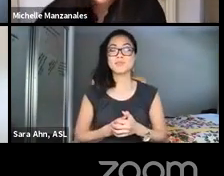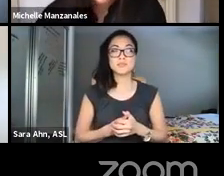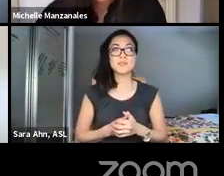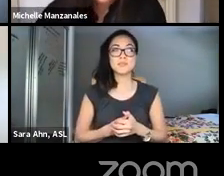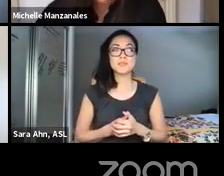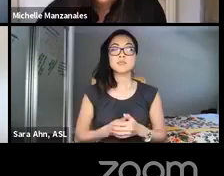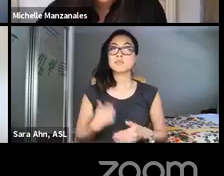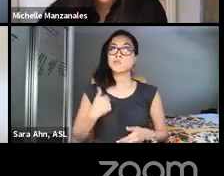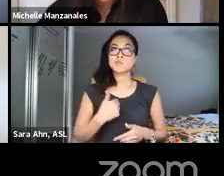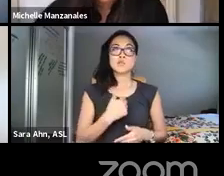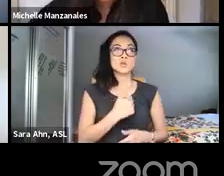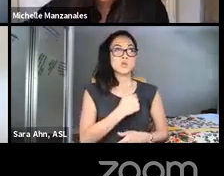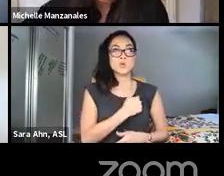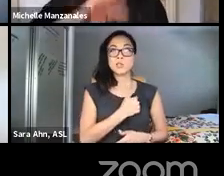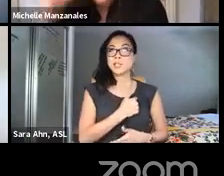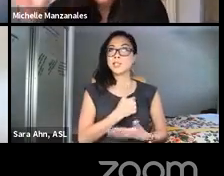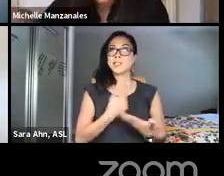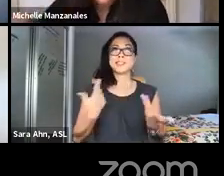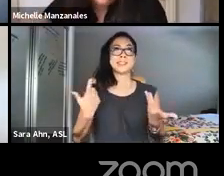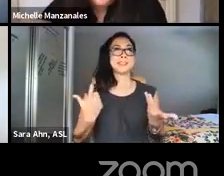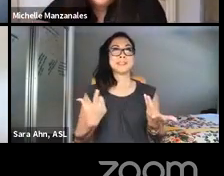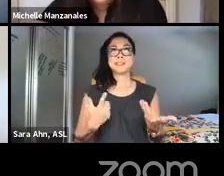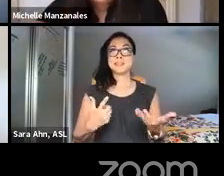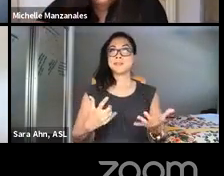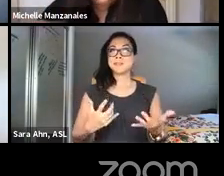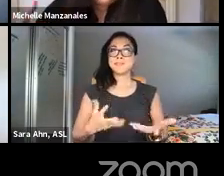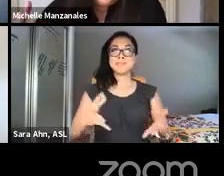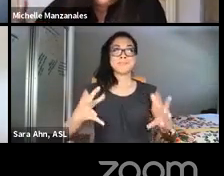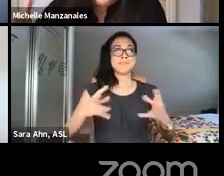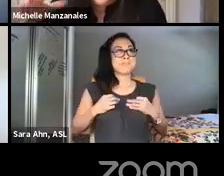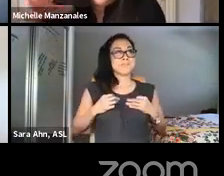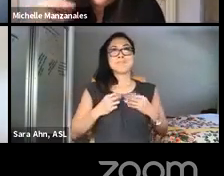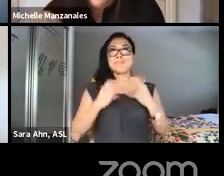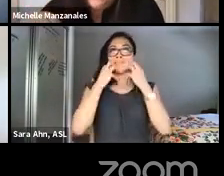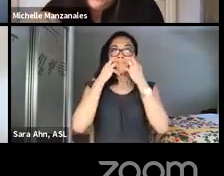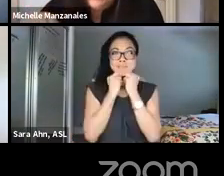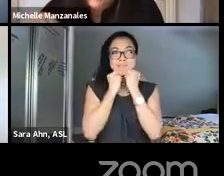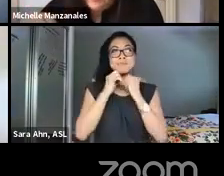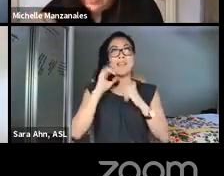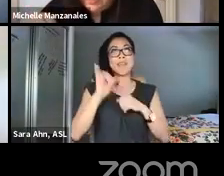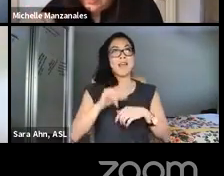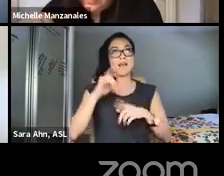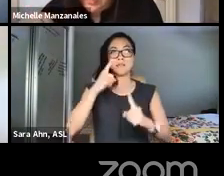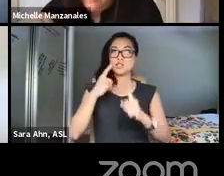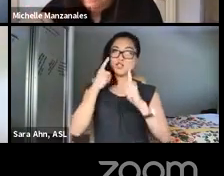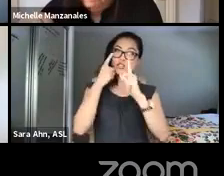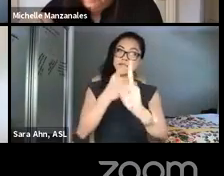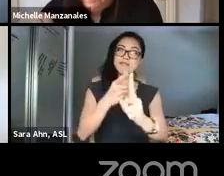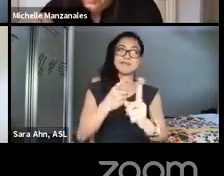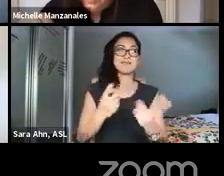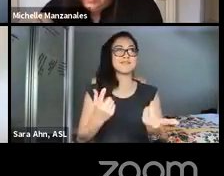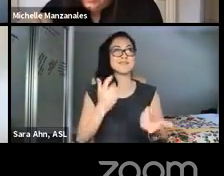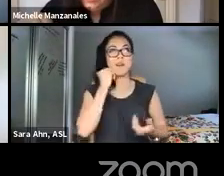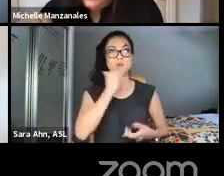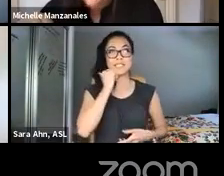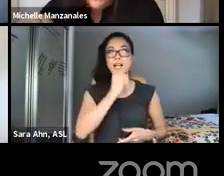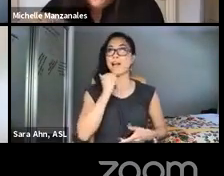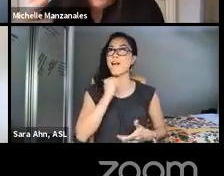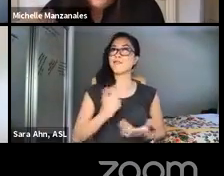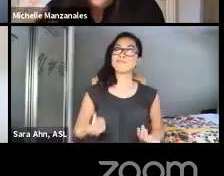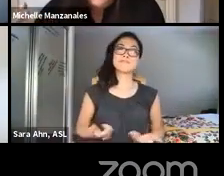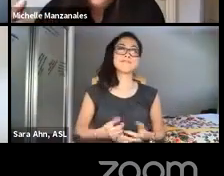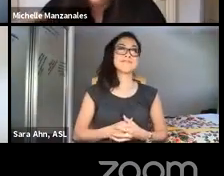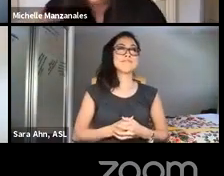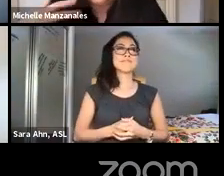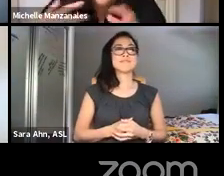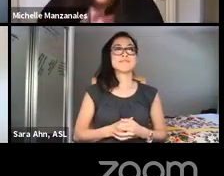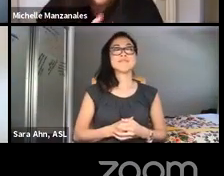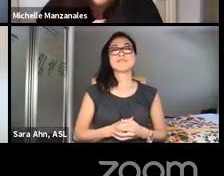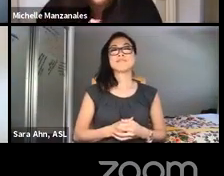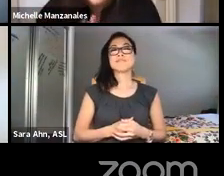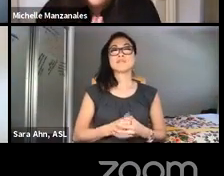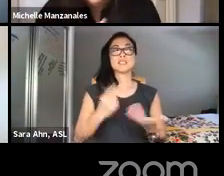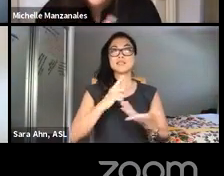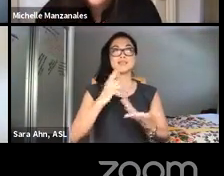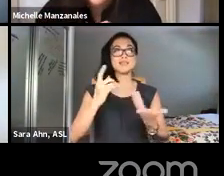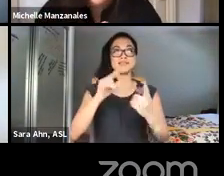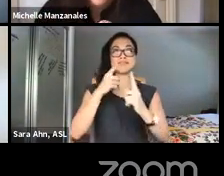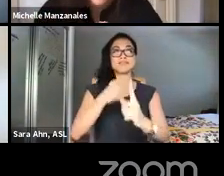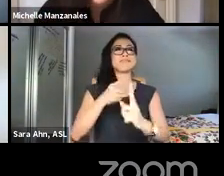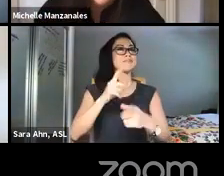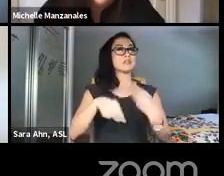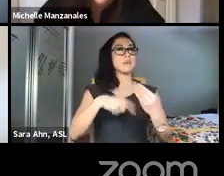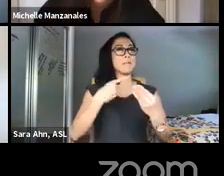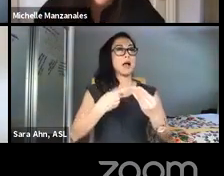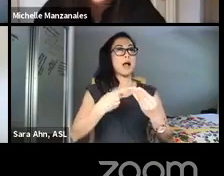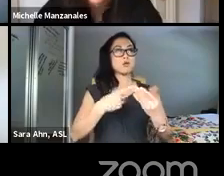So, yeah, Ballet Hispanico, is a 50-year-old foundation and the organization is all about